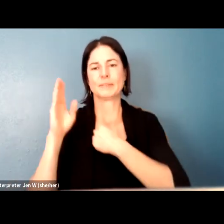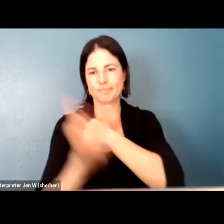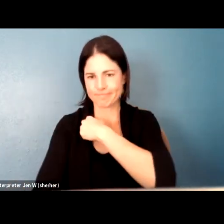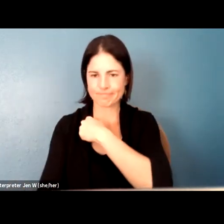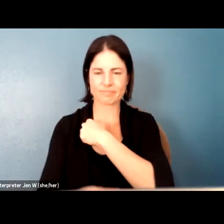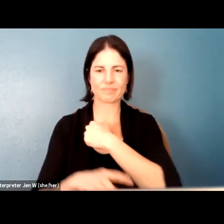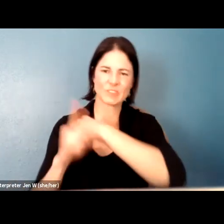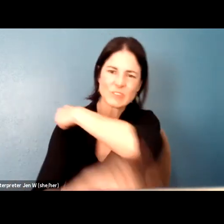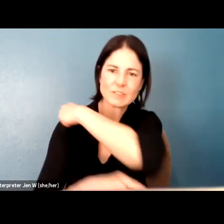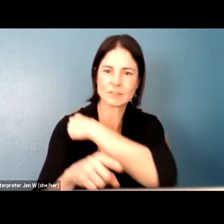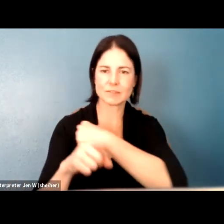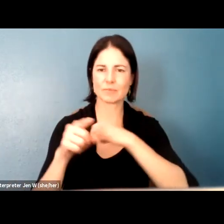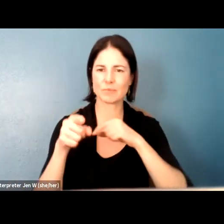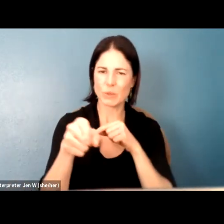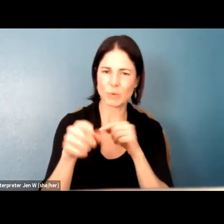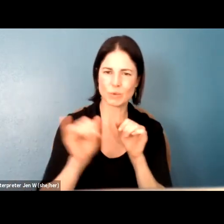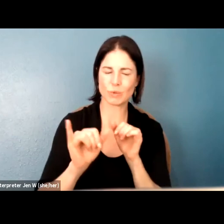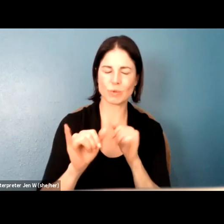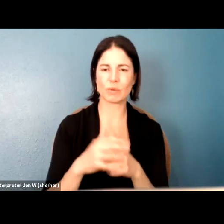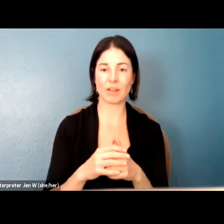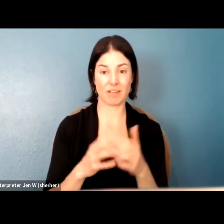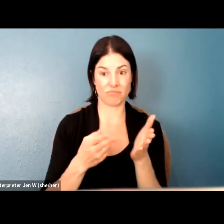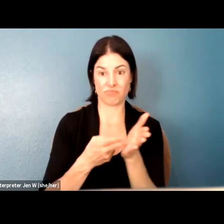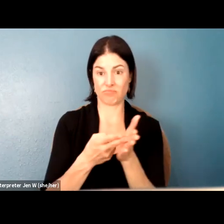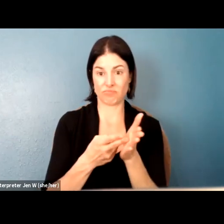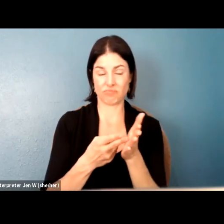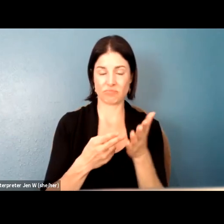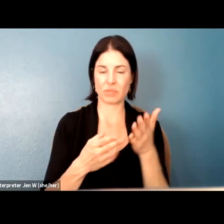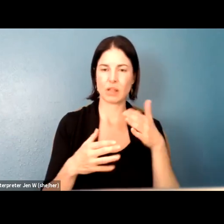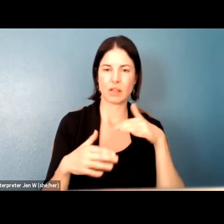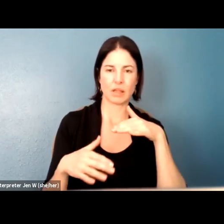But most fundamentally, I refuse to concede the catalytic power